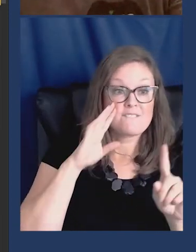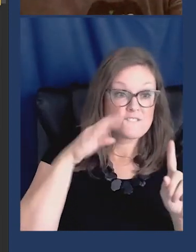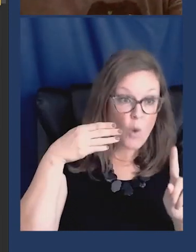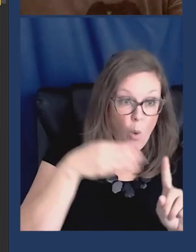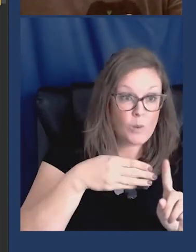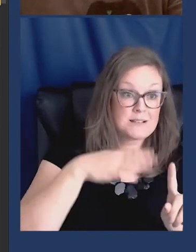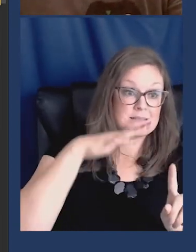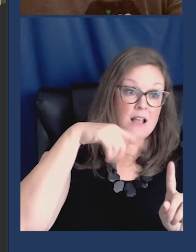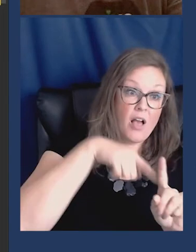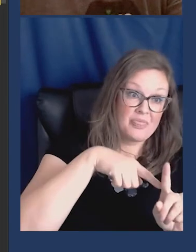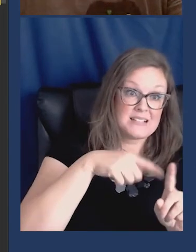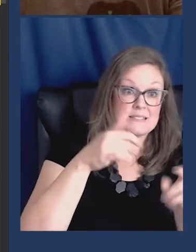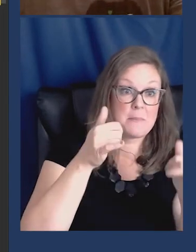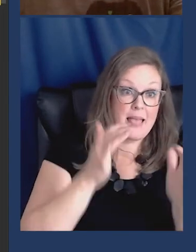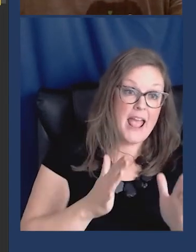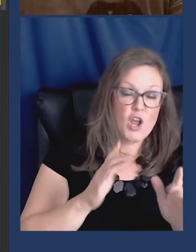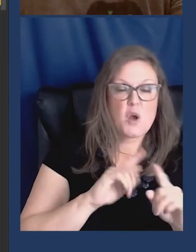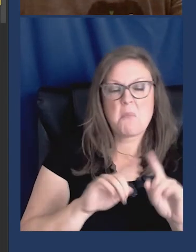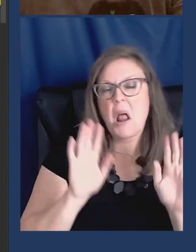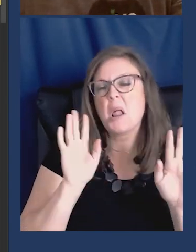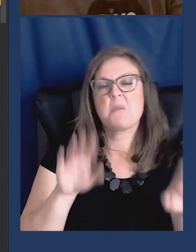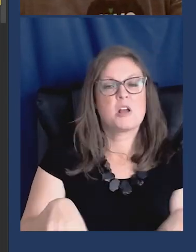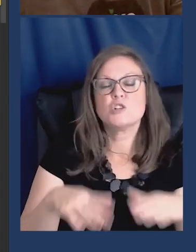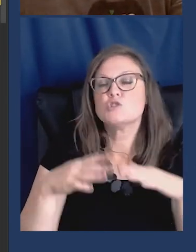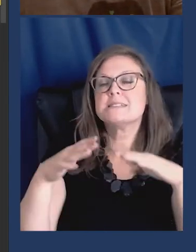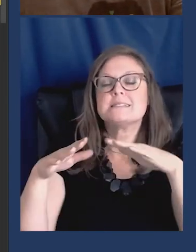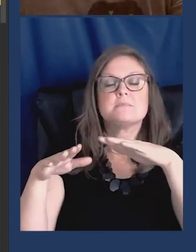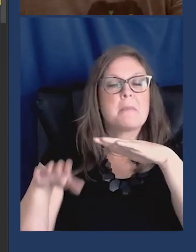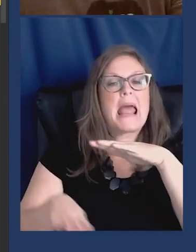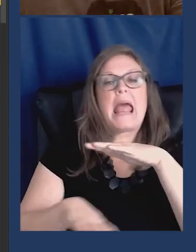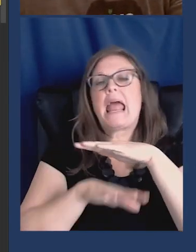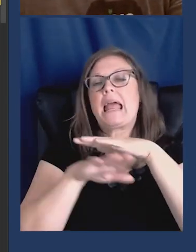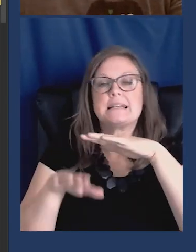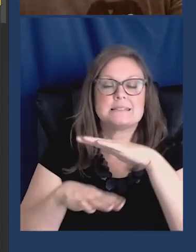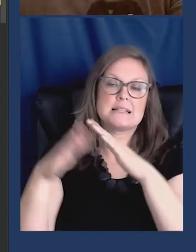Just going to have the top ten and then populate global